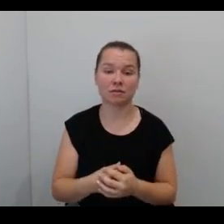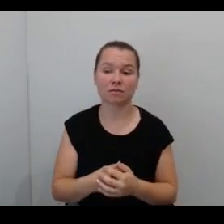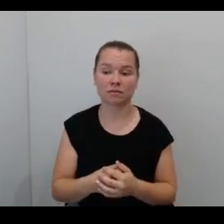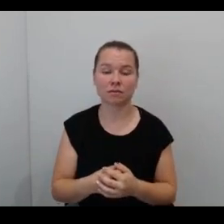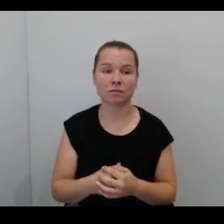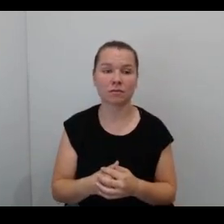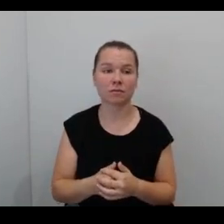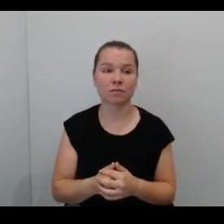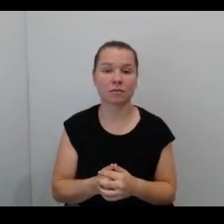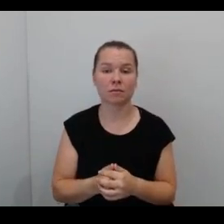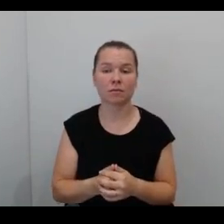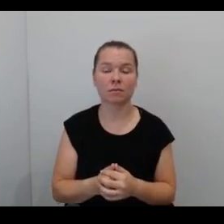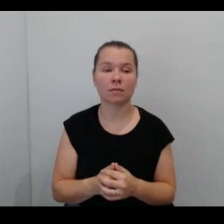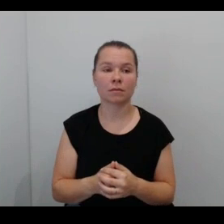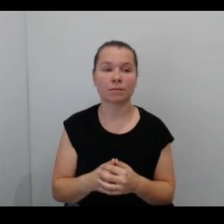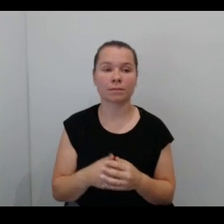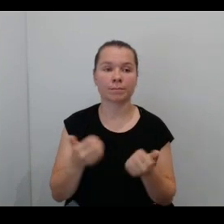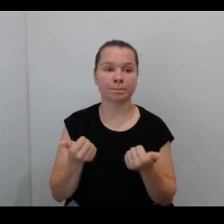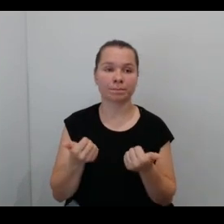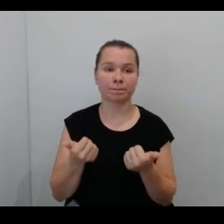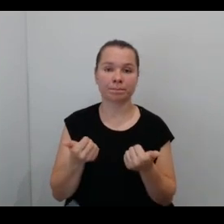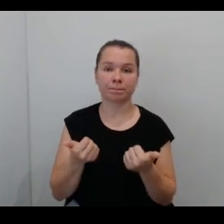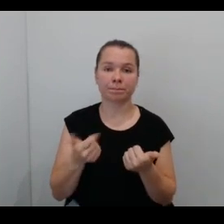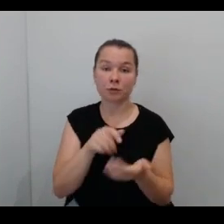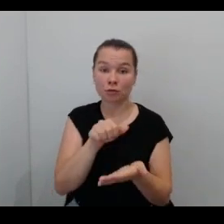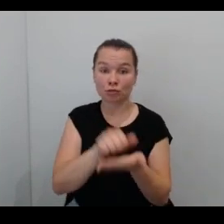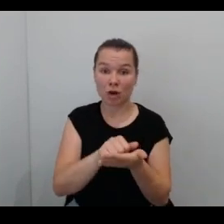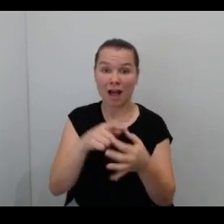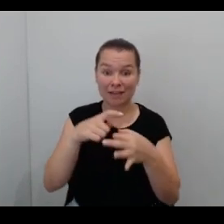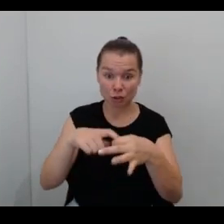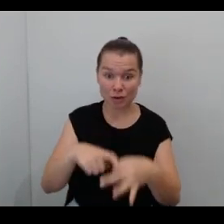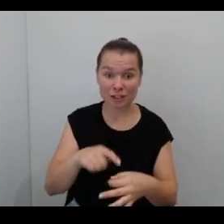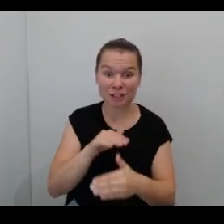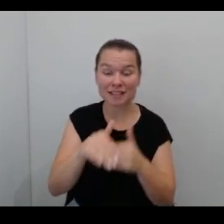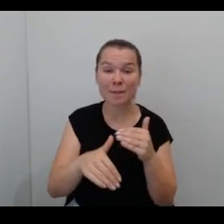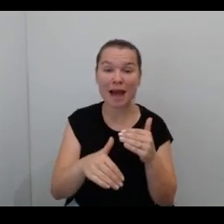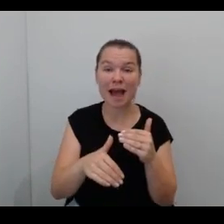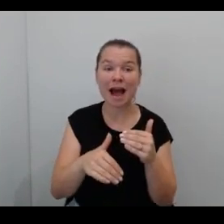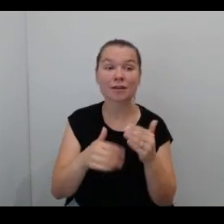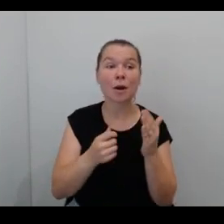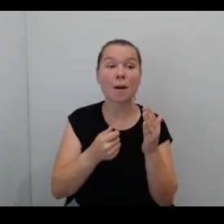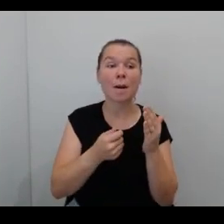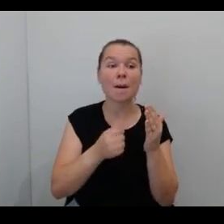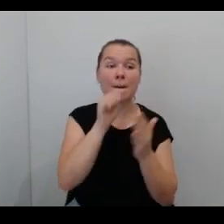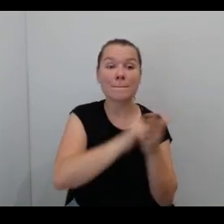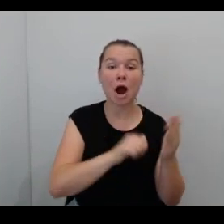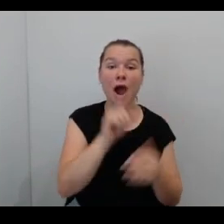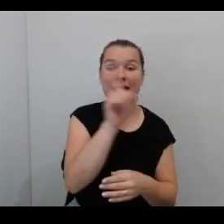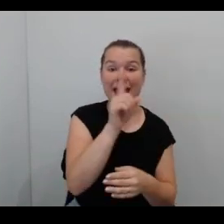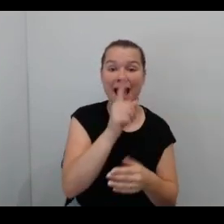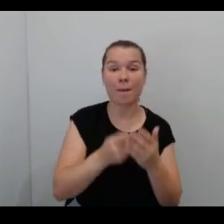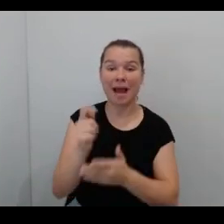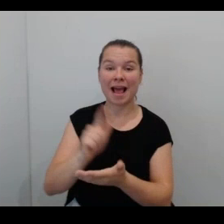And a very good point coming through on the questions around what buy now, pay later is being used for. It's being used for basics.